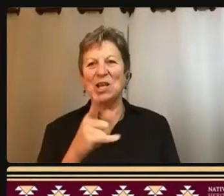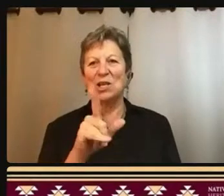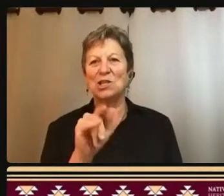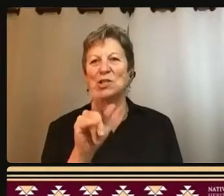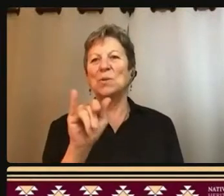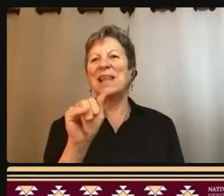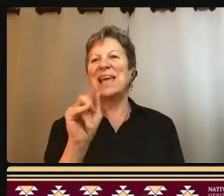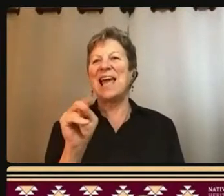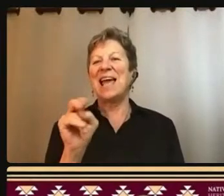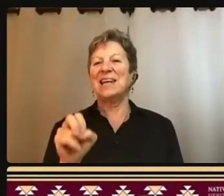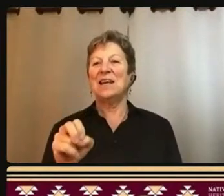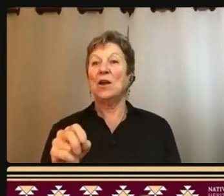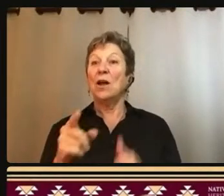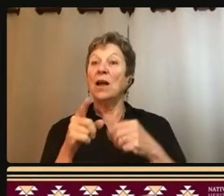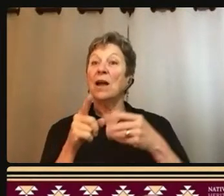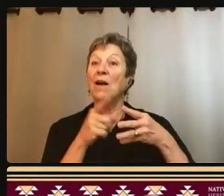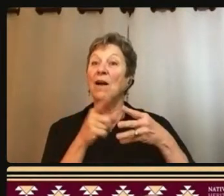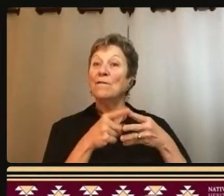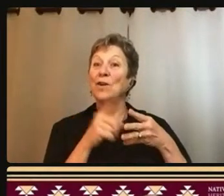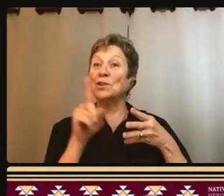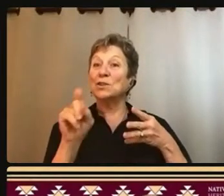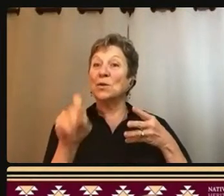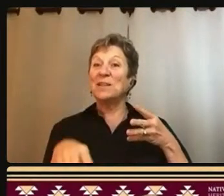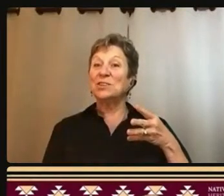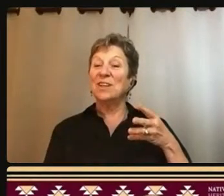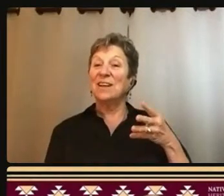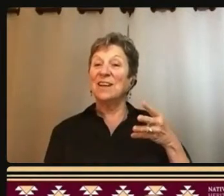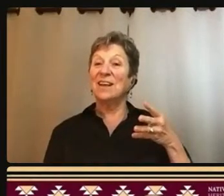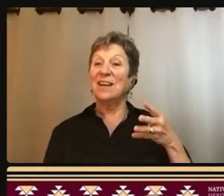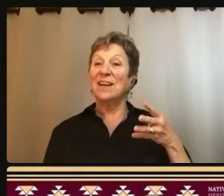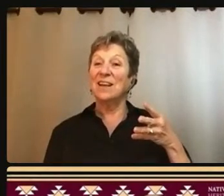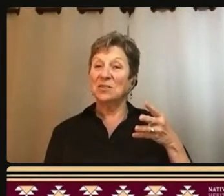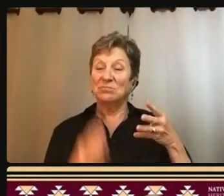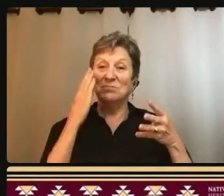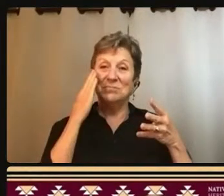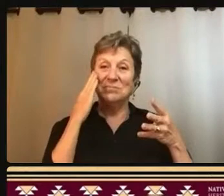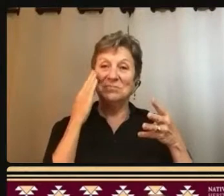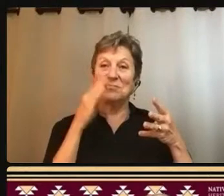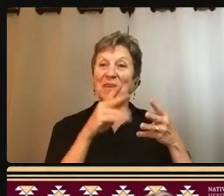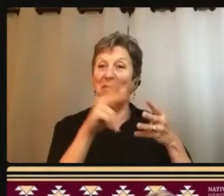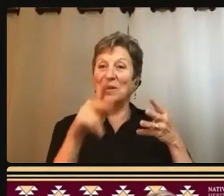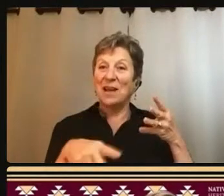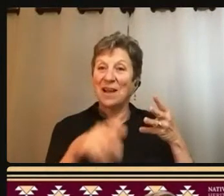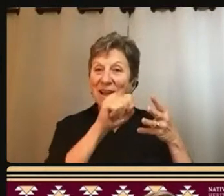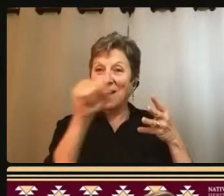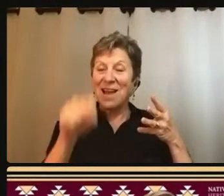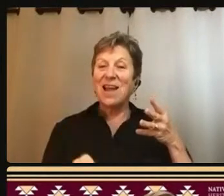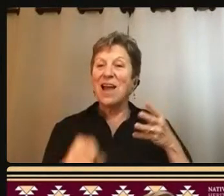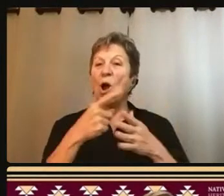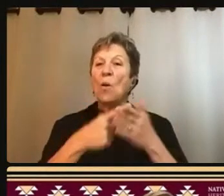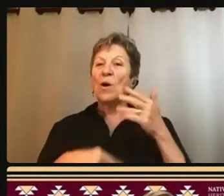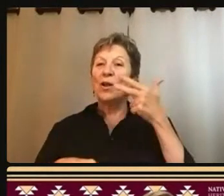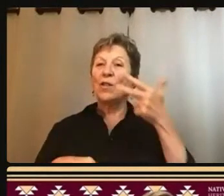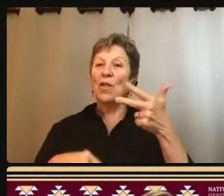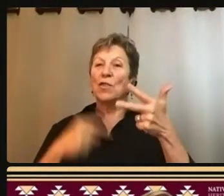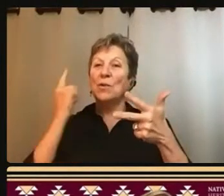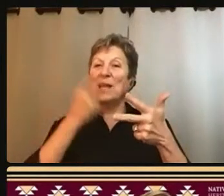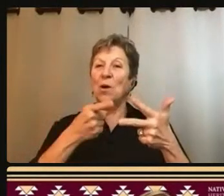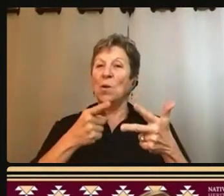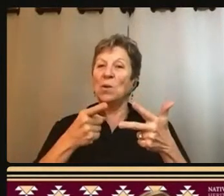INTERVIEW FROM JULIANNE.